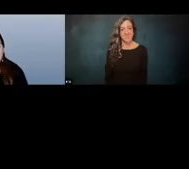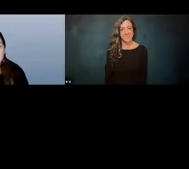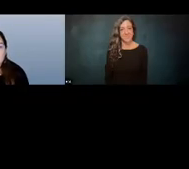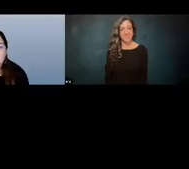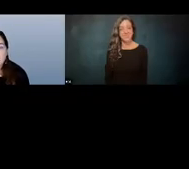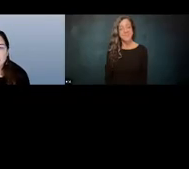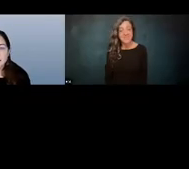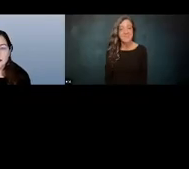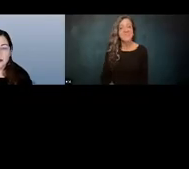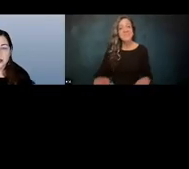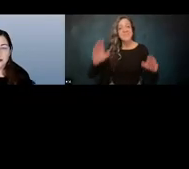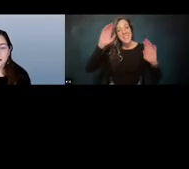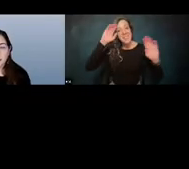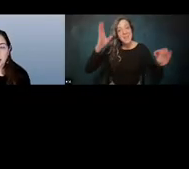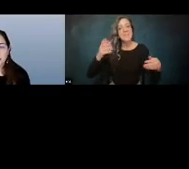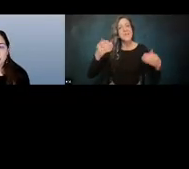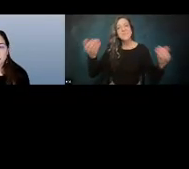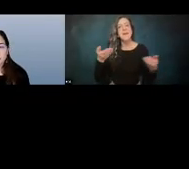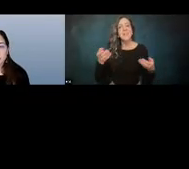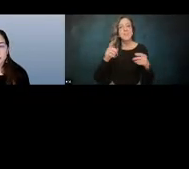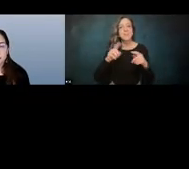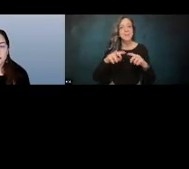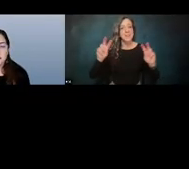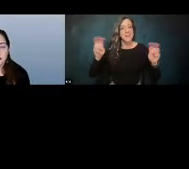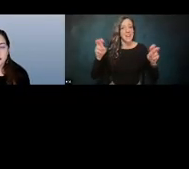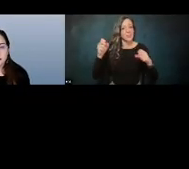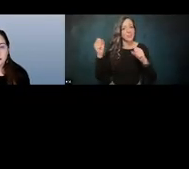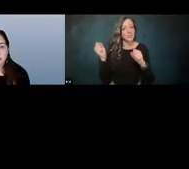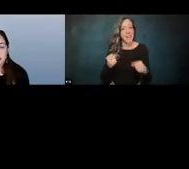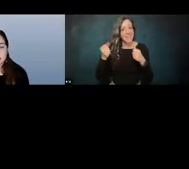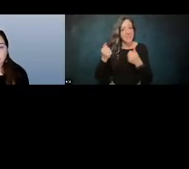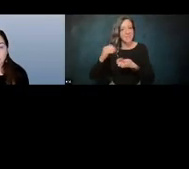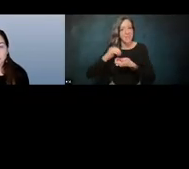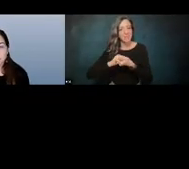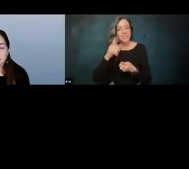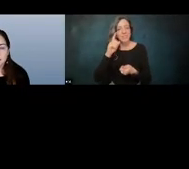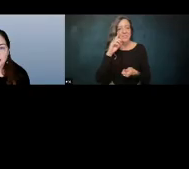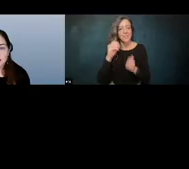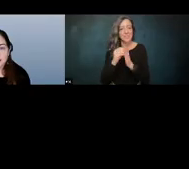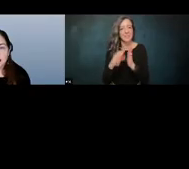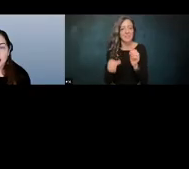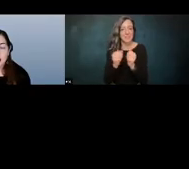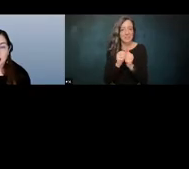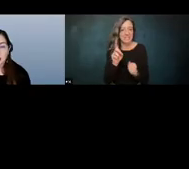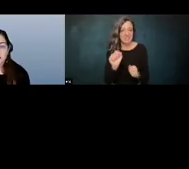Welcome everyone to the strengthening partnership for students with disabilities webinar series.